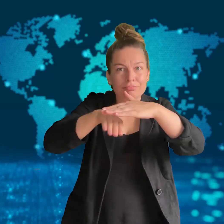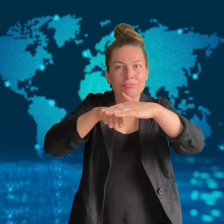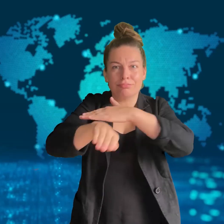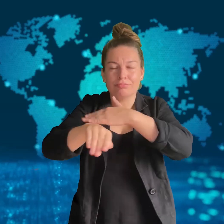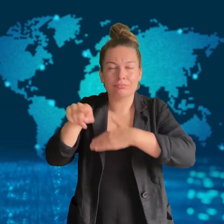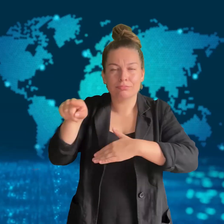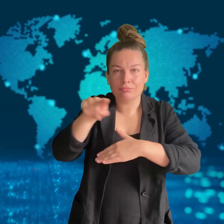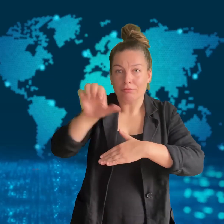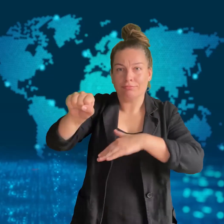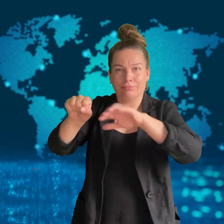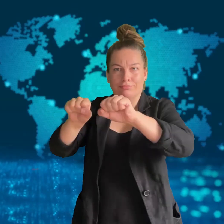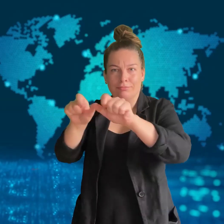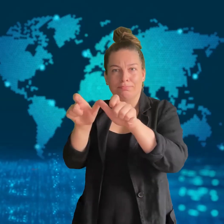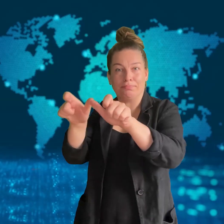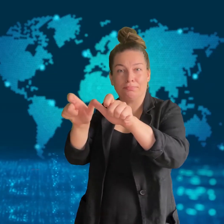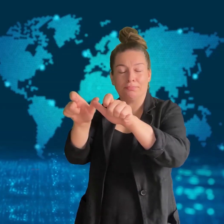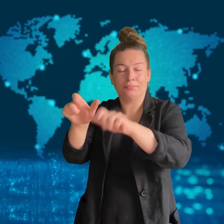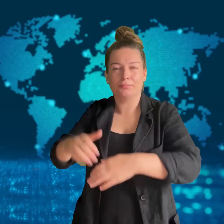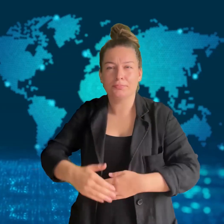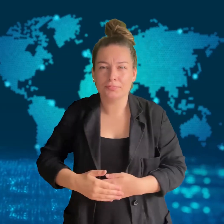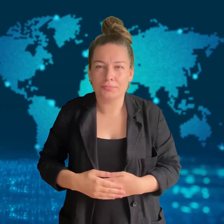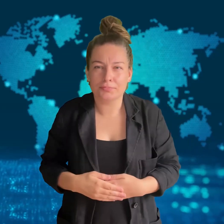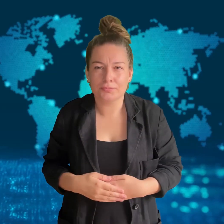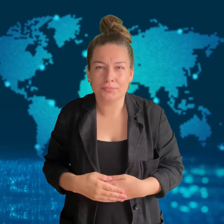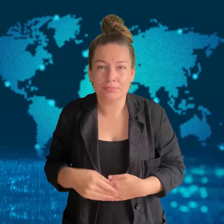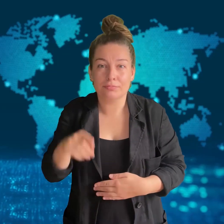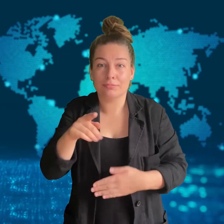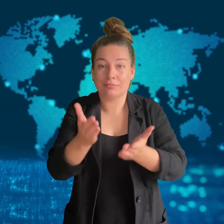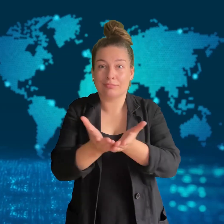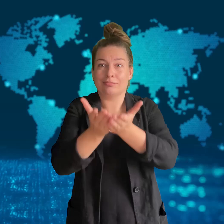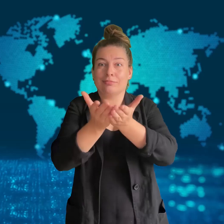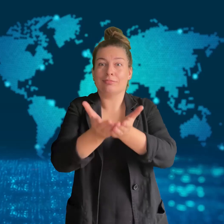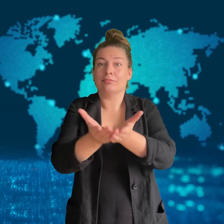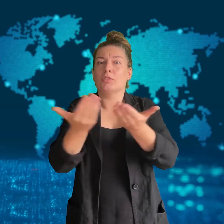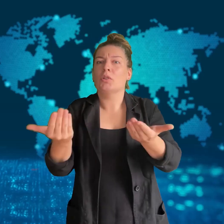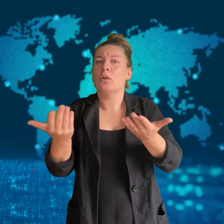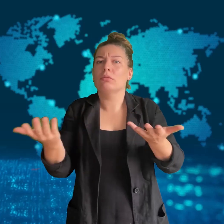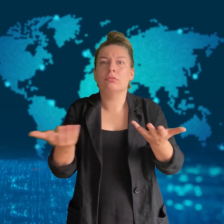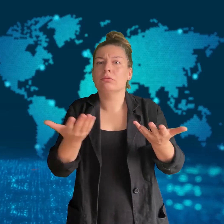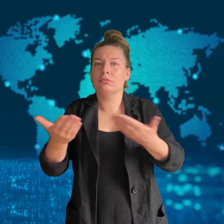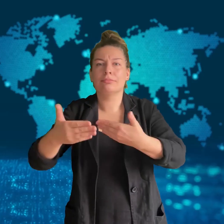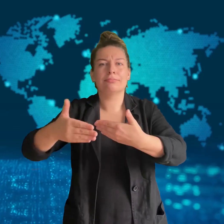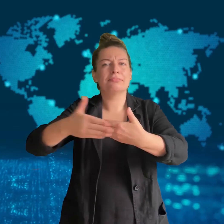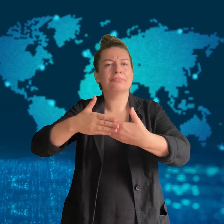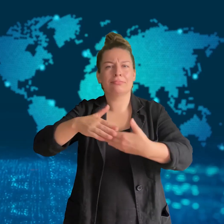The superyacht is currently located off the coast of